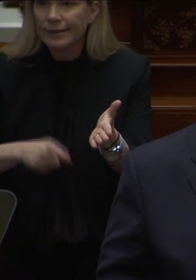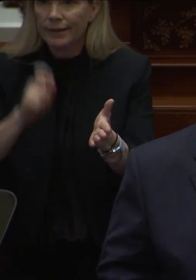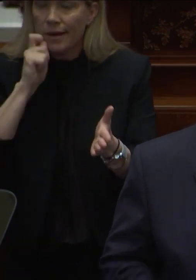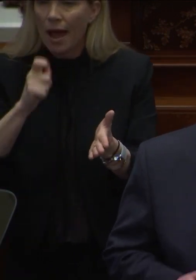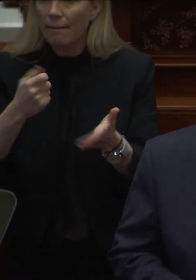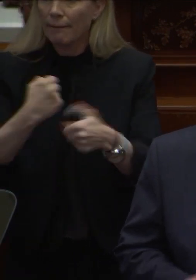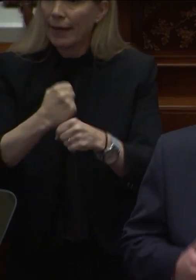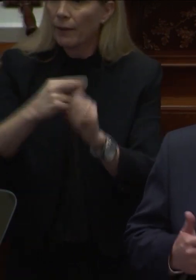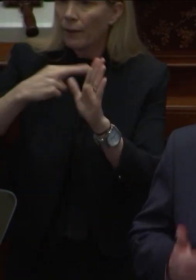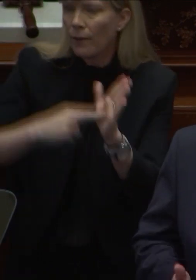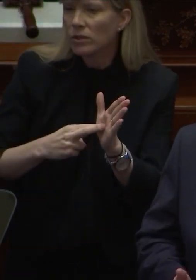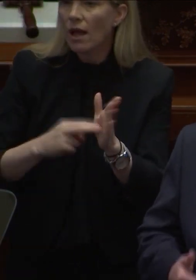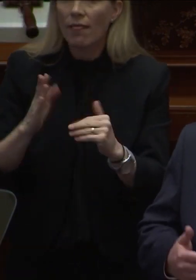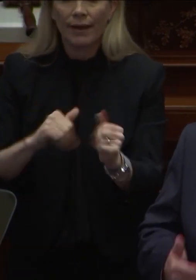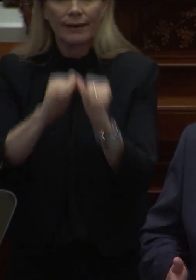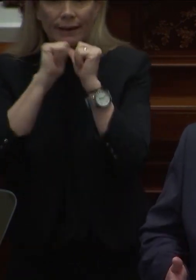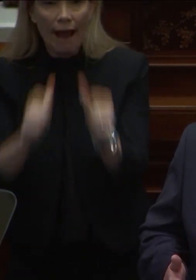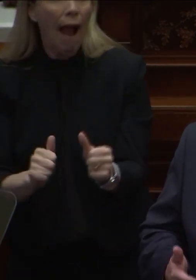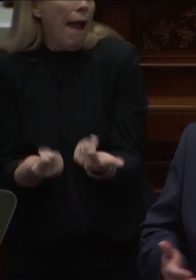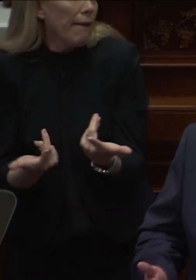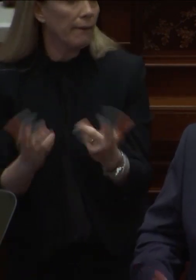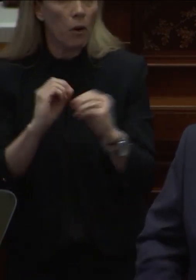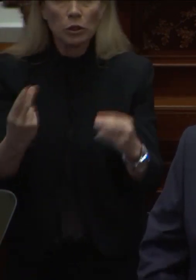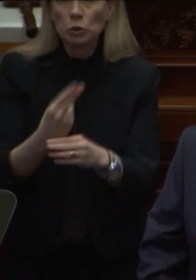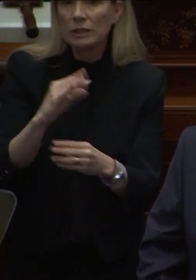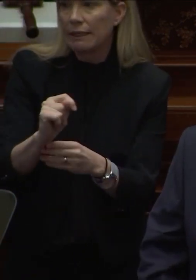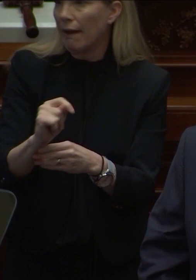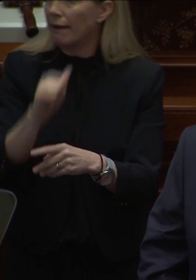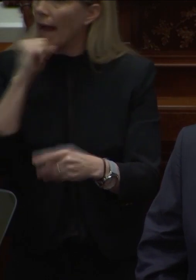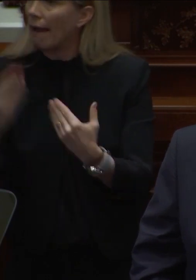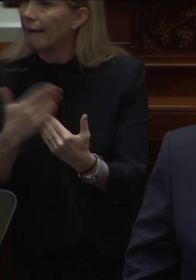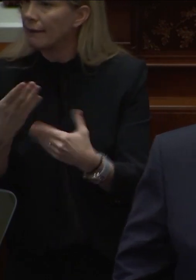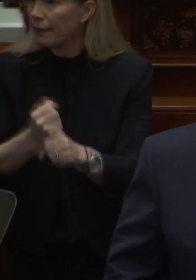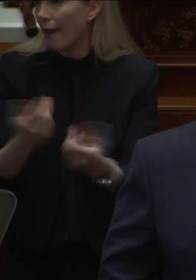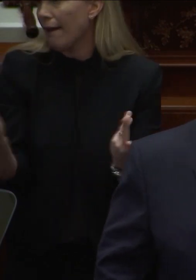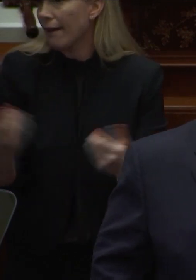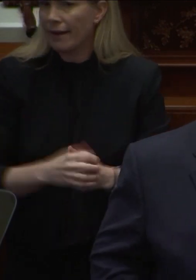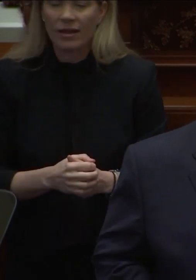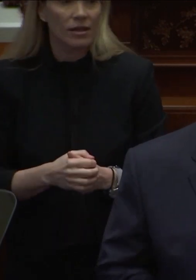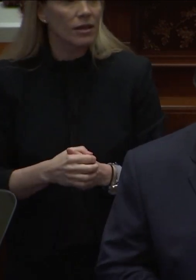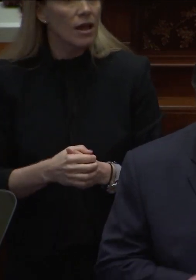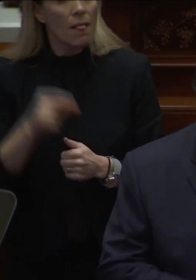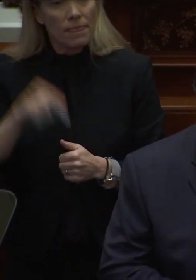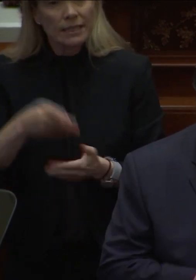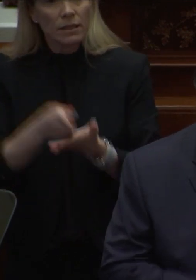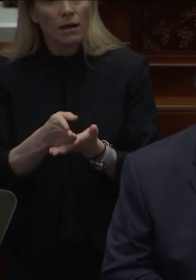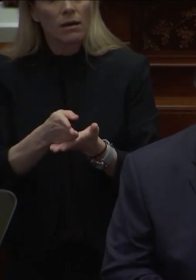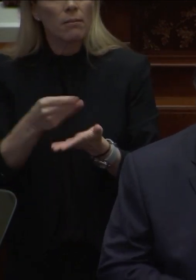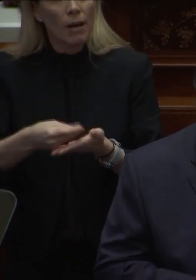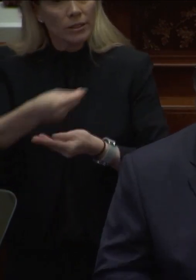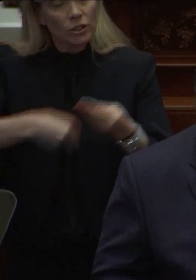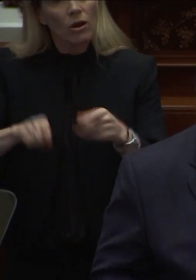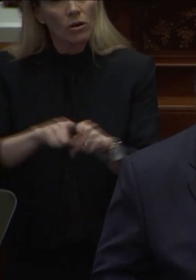I WOULD RATHER THIS STATE TAX IT AND REGULATE IT THAN DENY THE